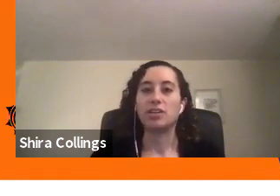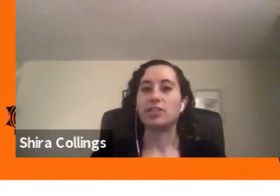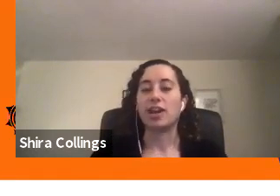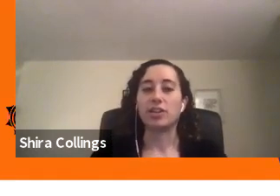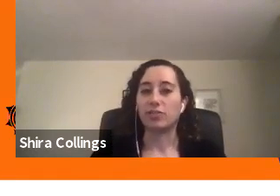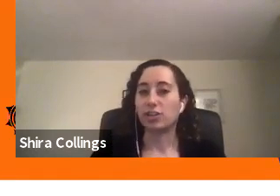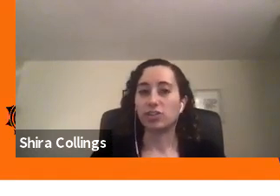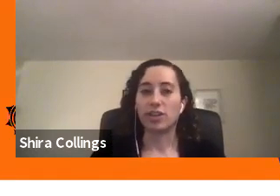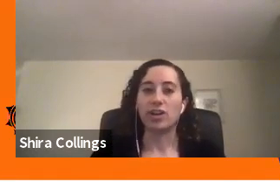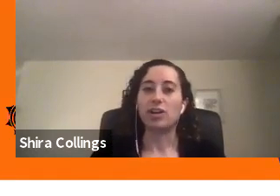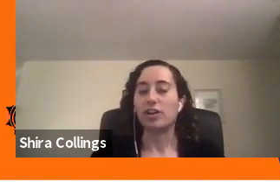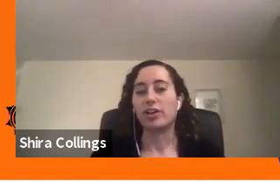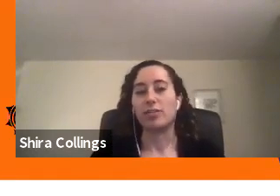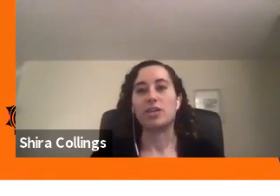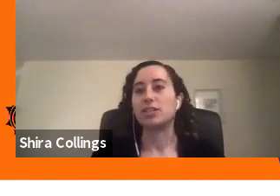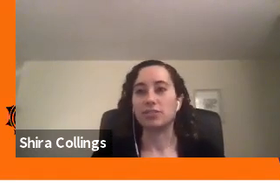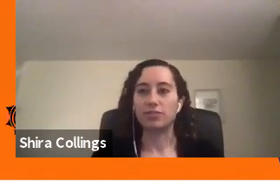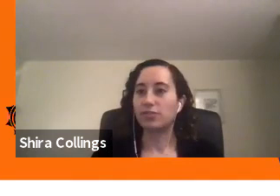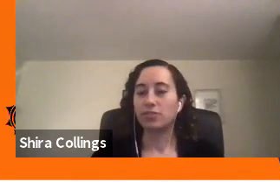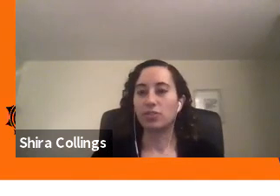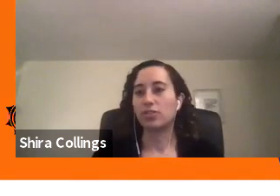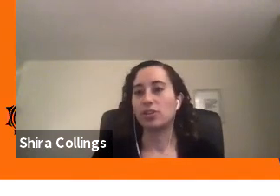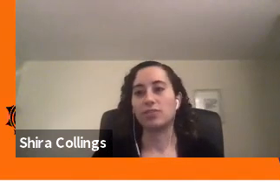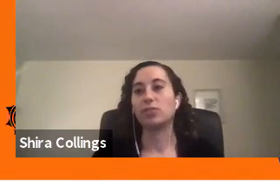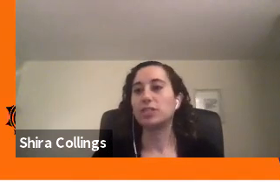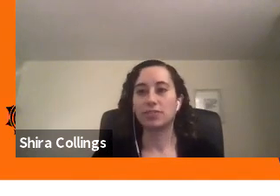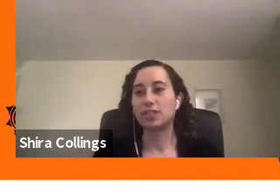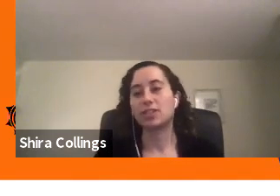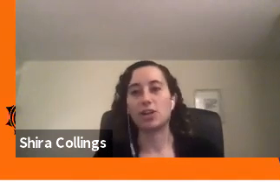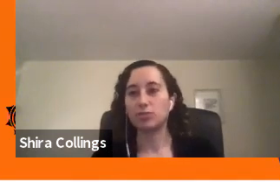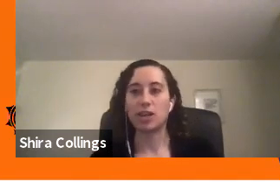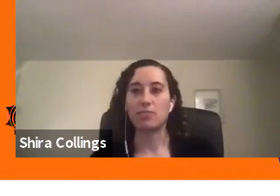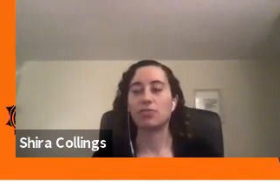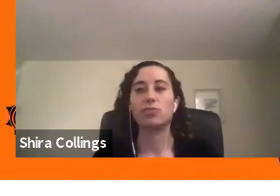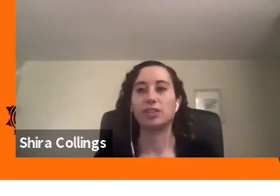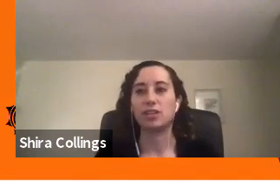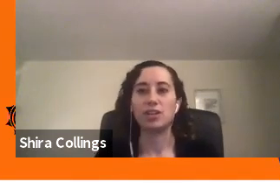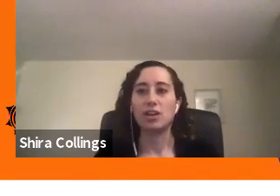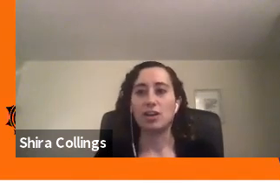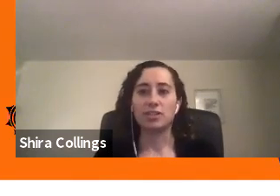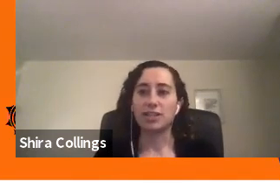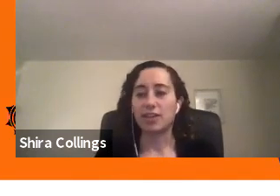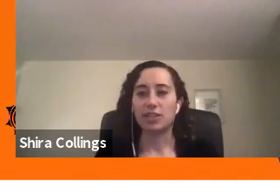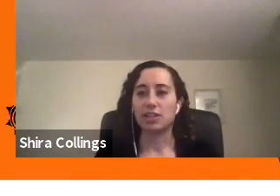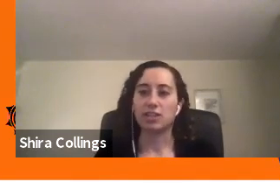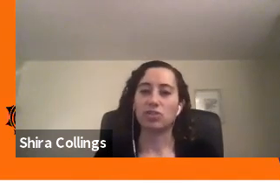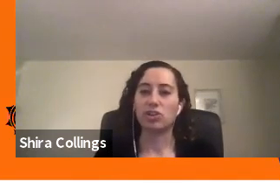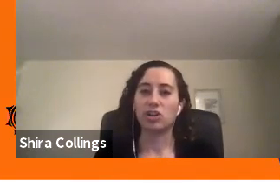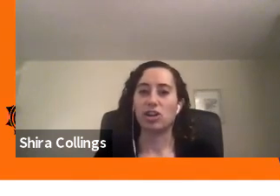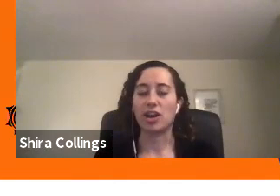really big issue that people in larger bodies with eating disorders are often denied coverage of care because of the